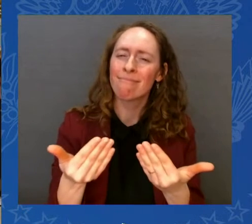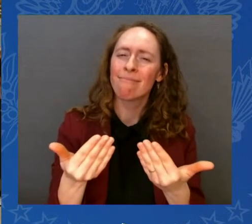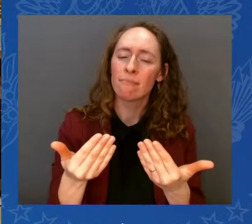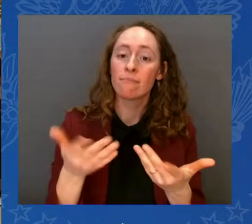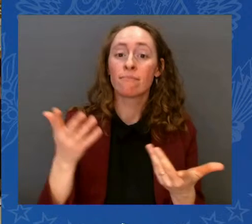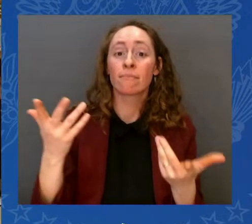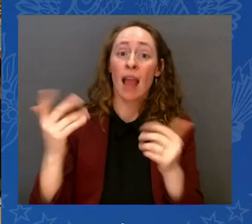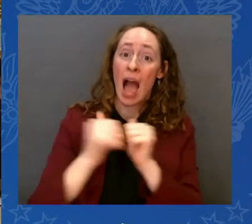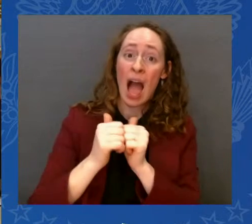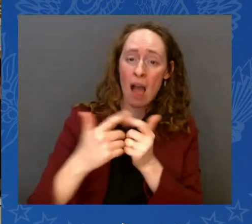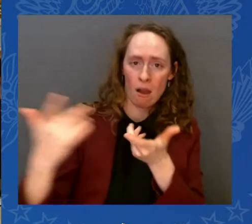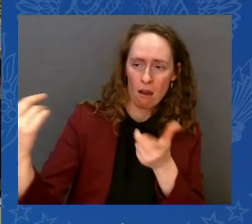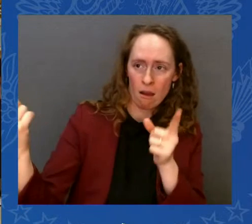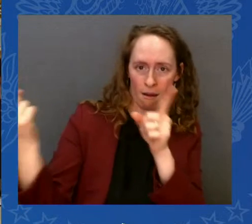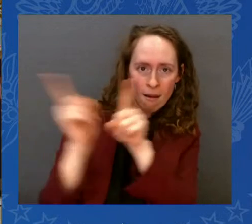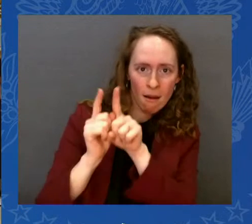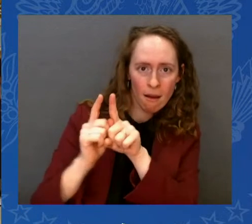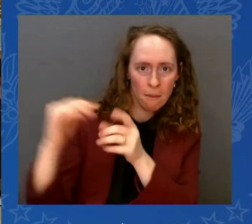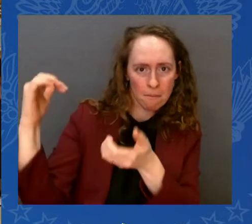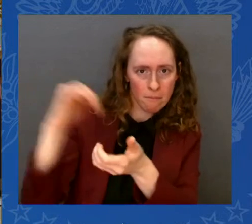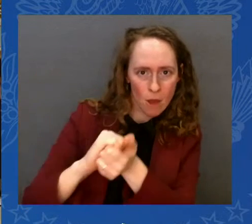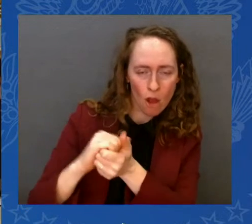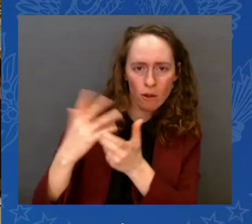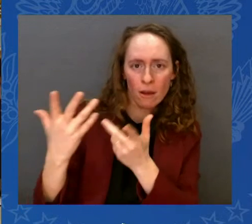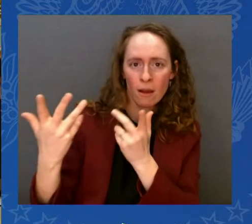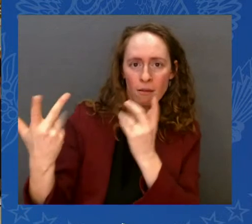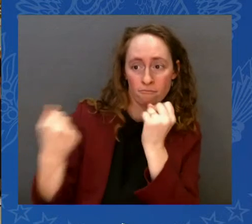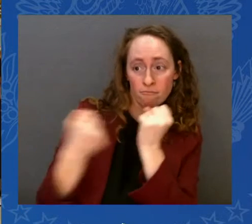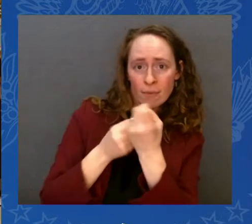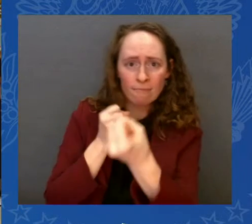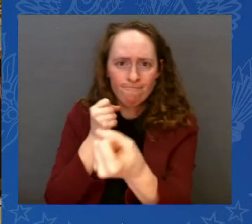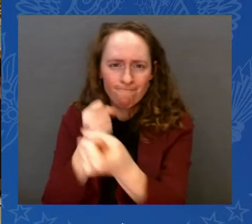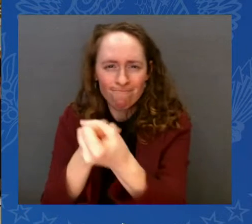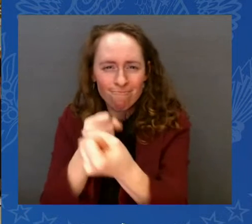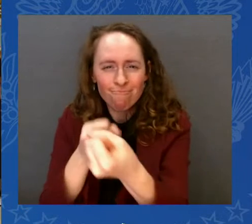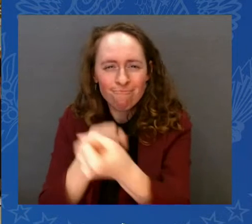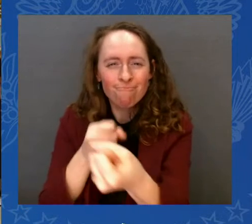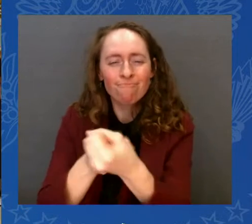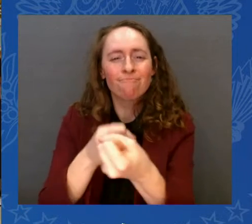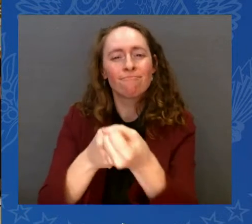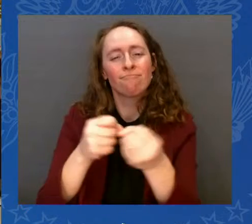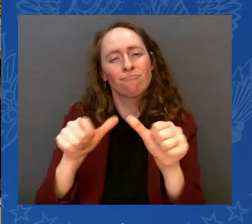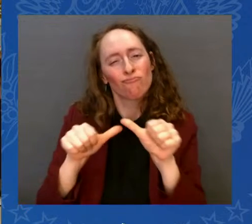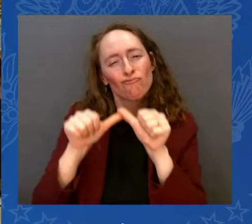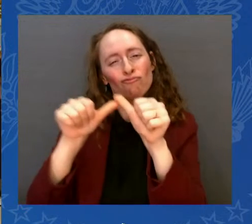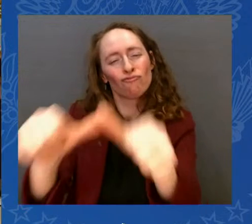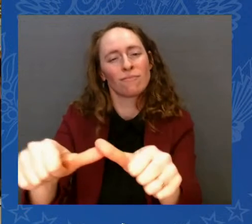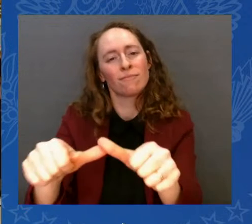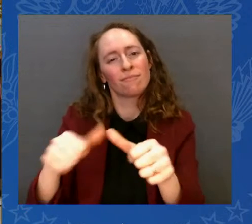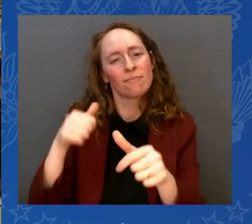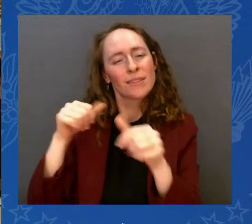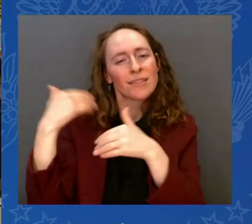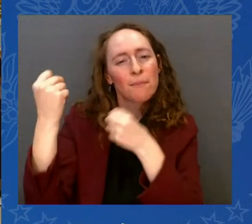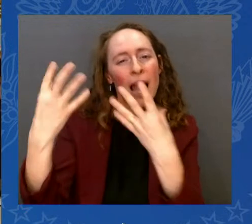And -- and to Governor Murphy and Governor Cox, thank you for your leadership of this important organization.